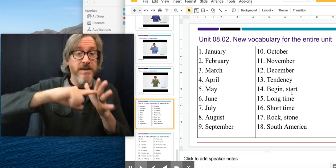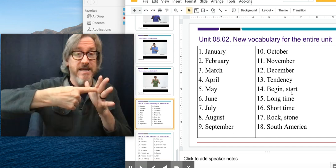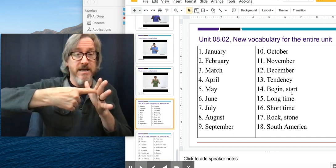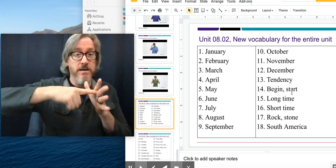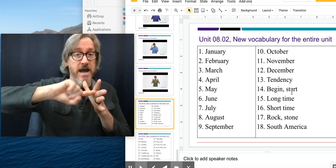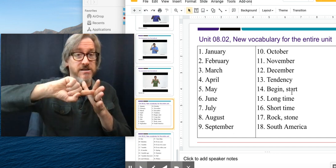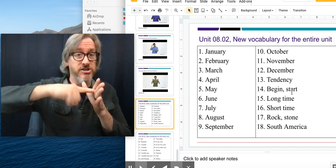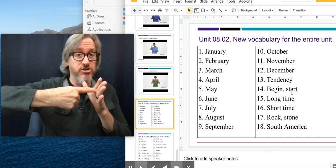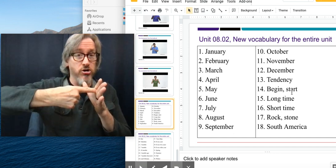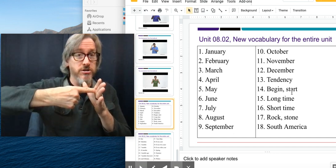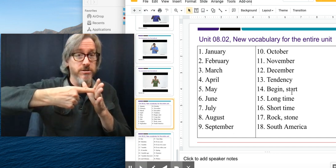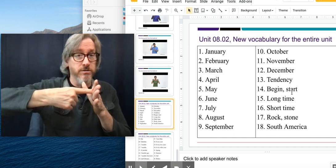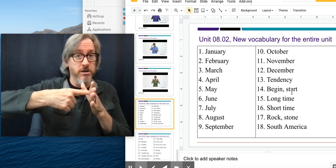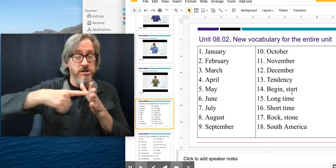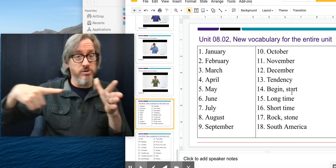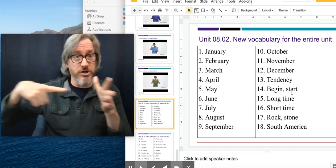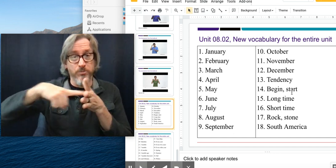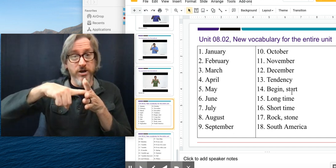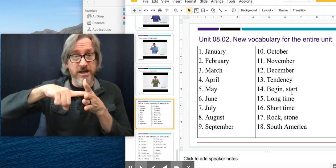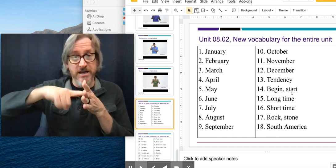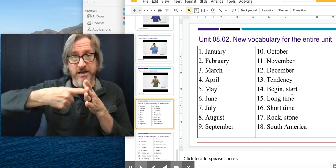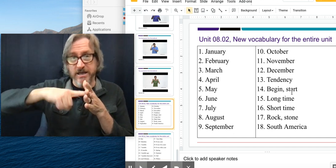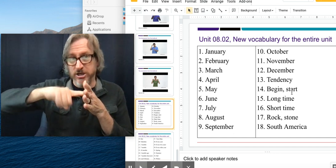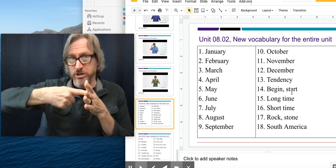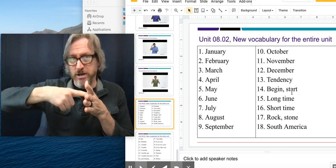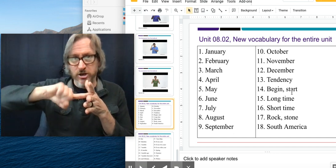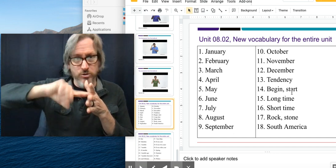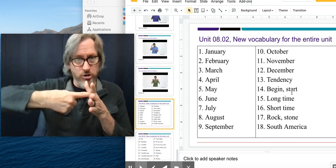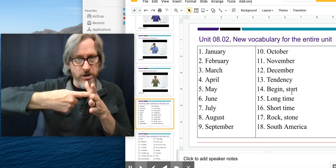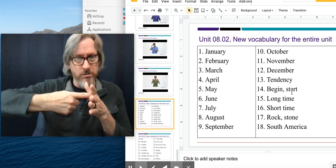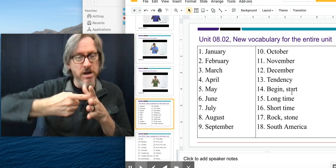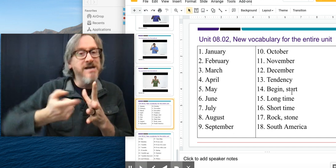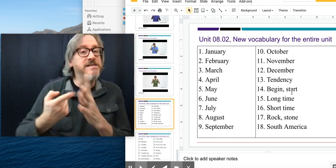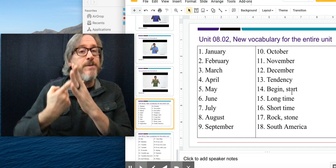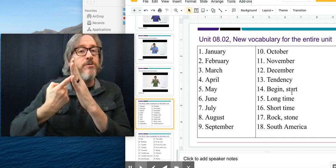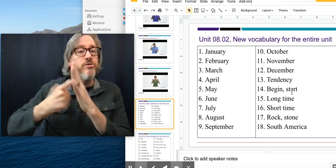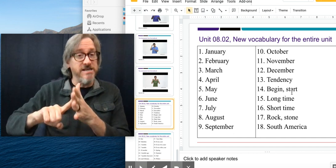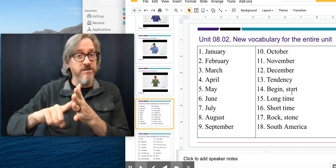begin and start so it's like you're putting key in the ignition and you turn it some people do this